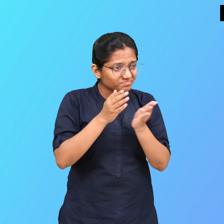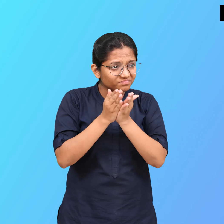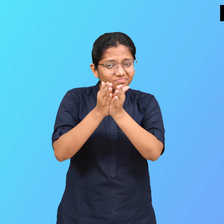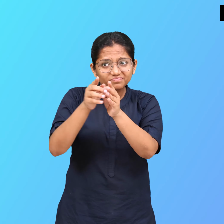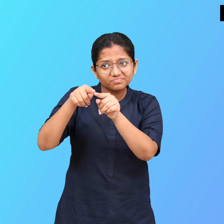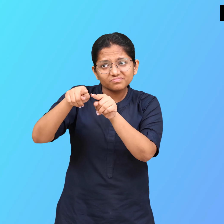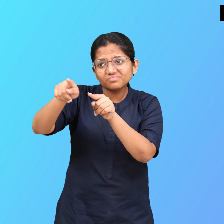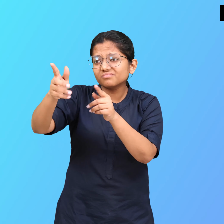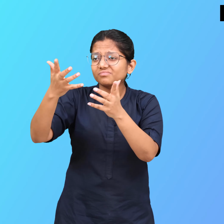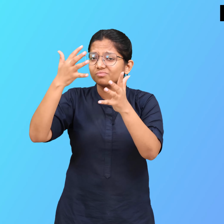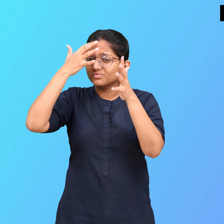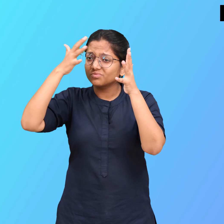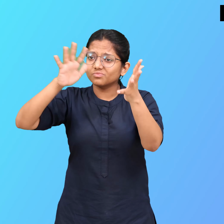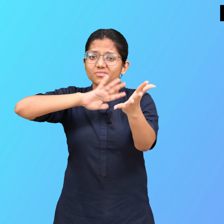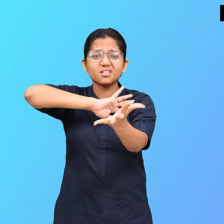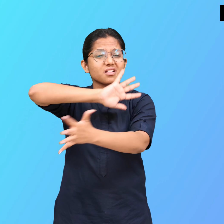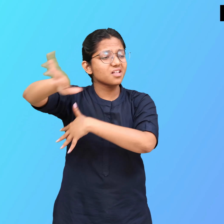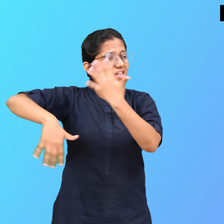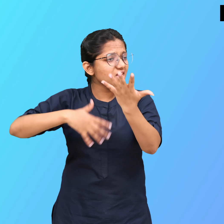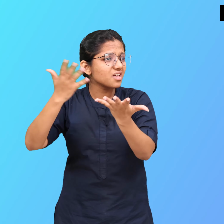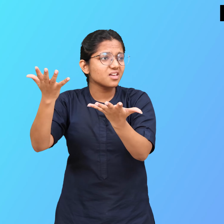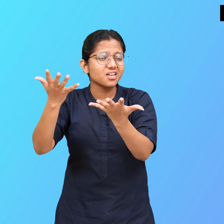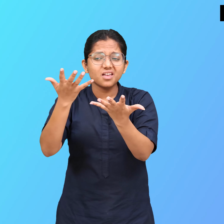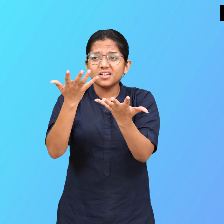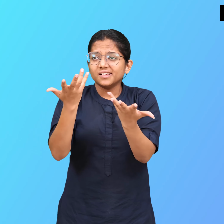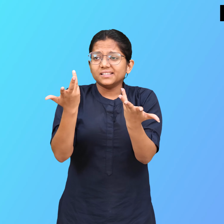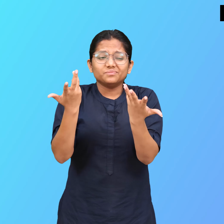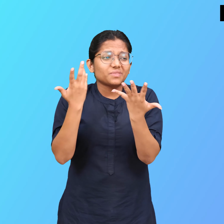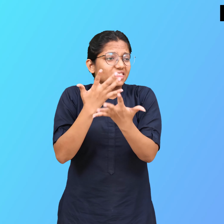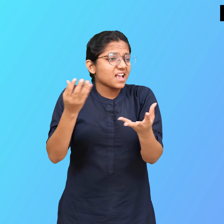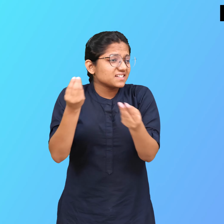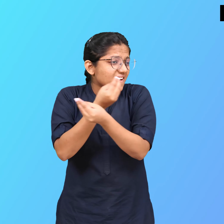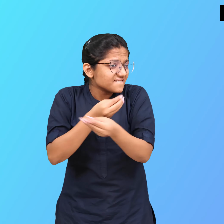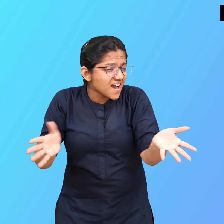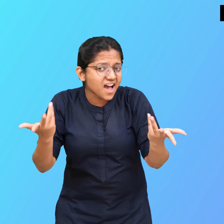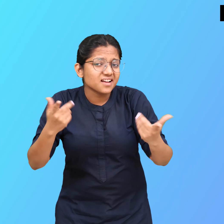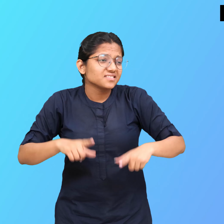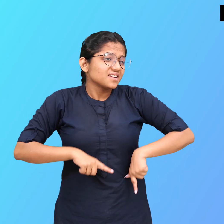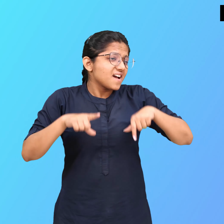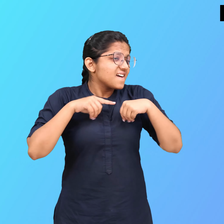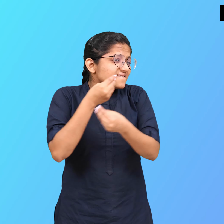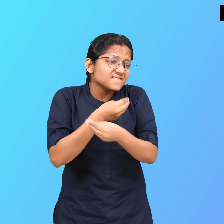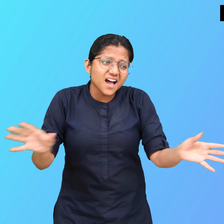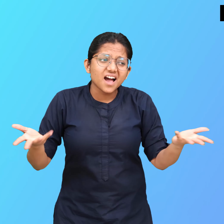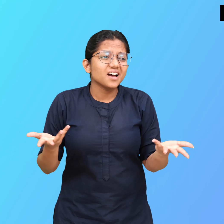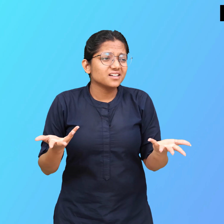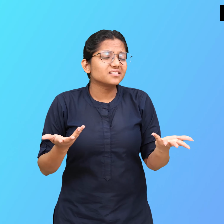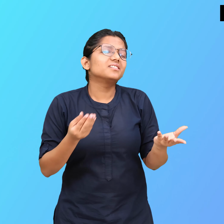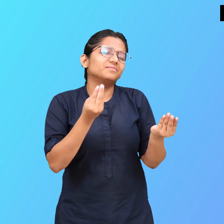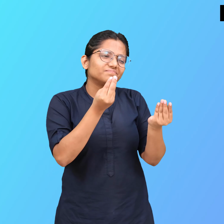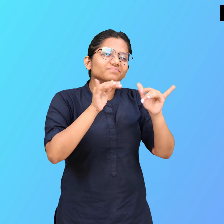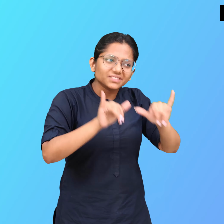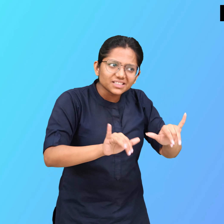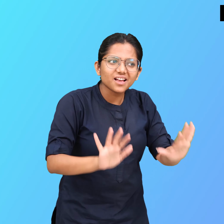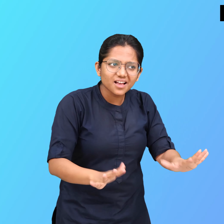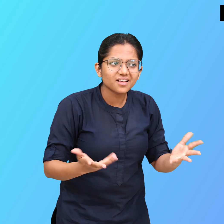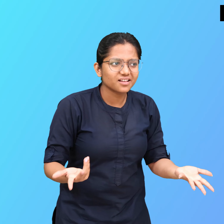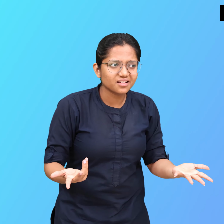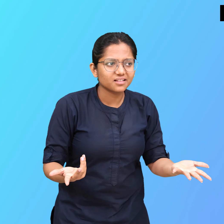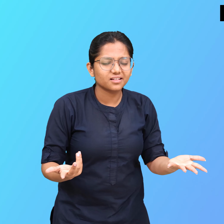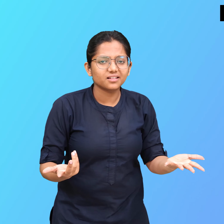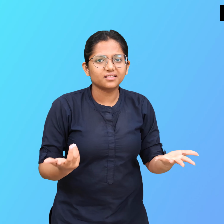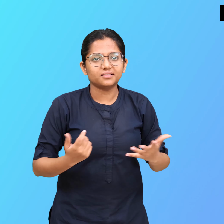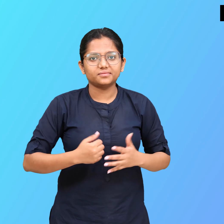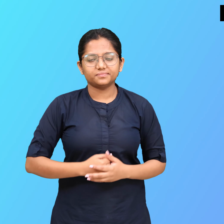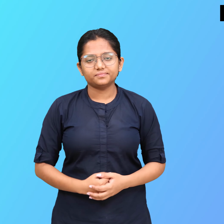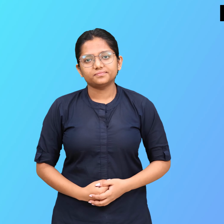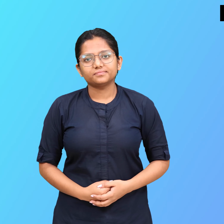“Men, I can see that there will be a lot of trouble on this trip. The ship, everything in it and even our lives may be lost!”